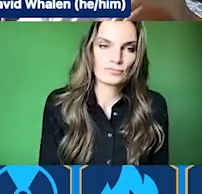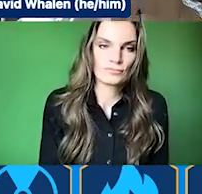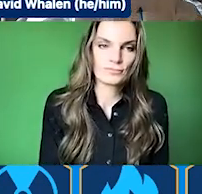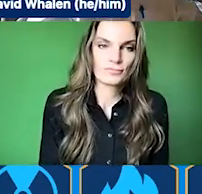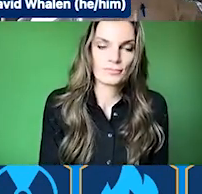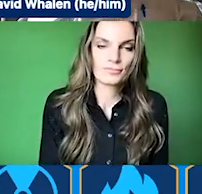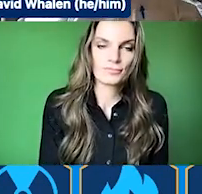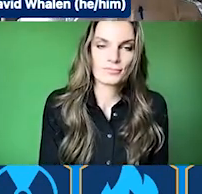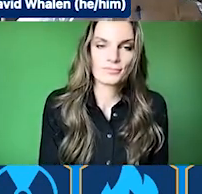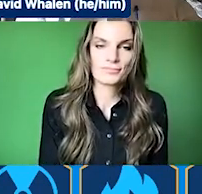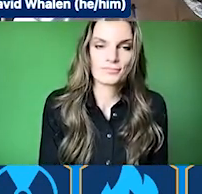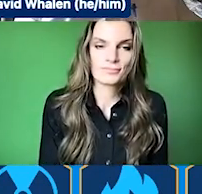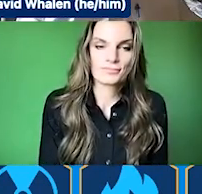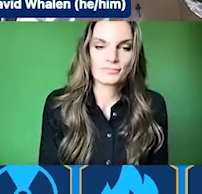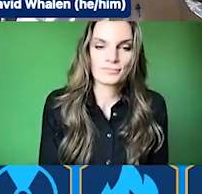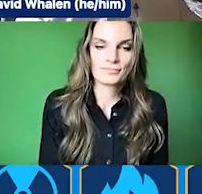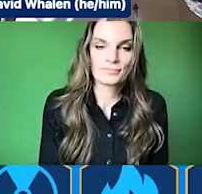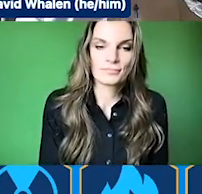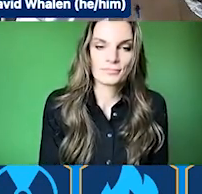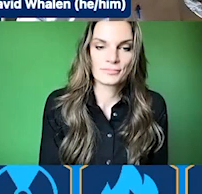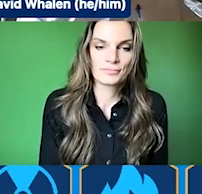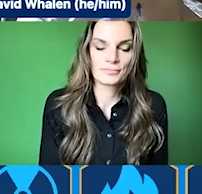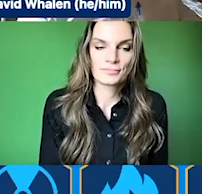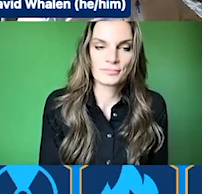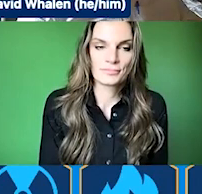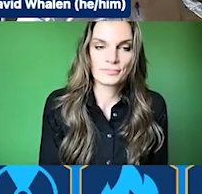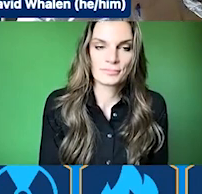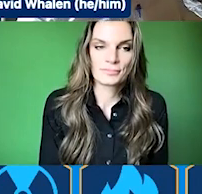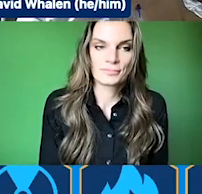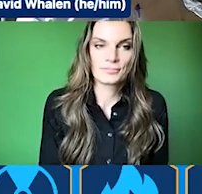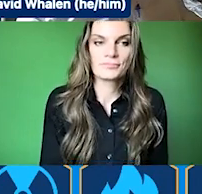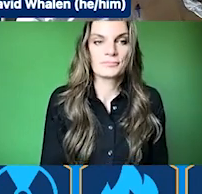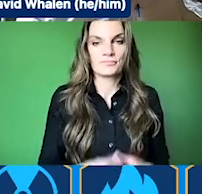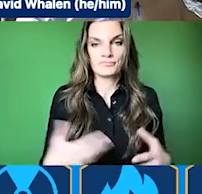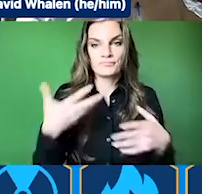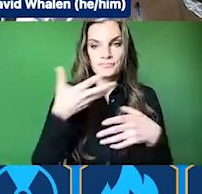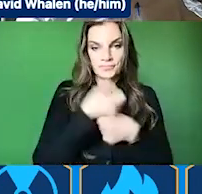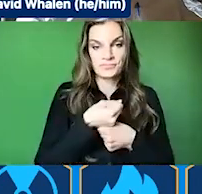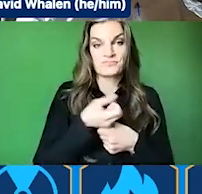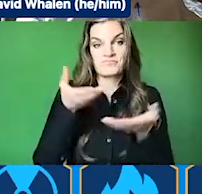section here. Unfavorable